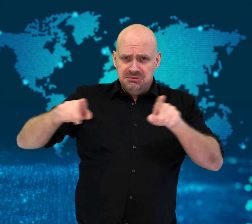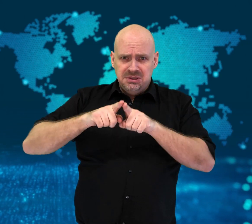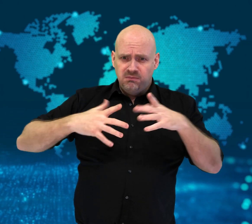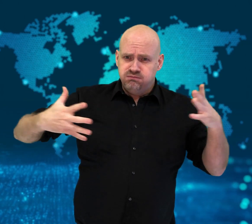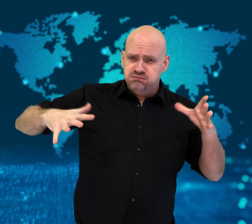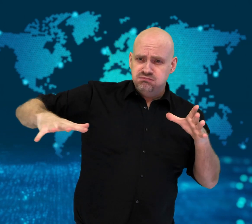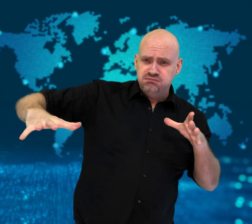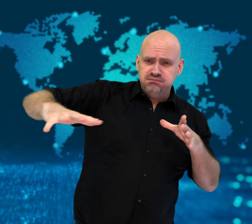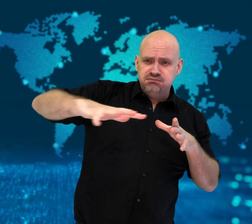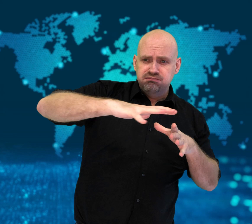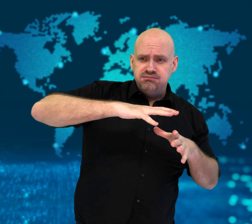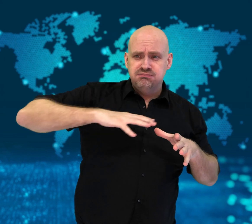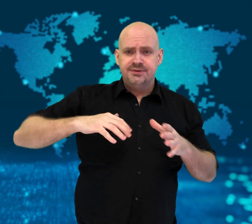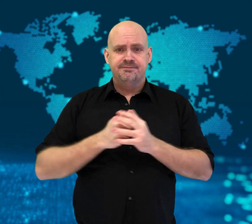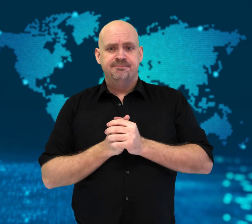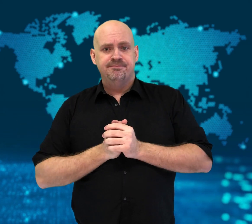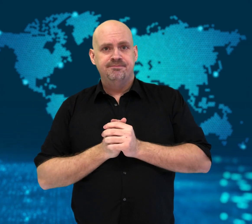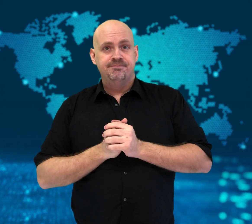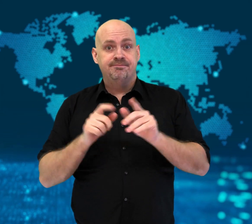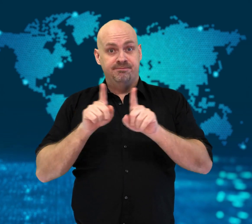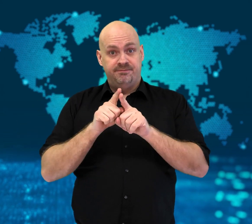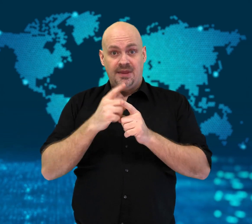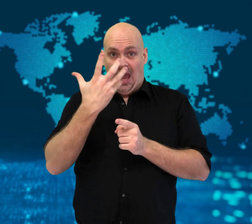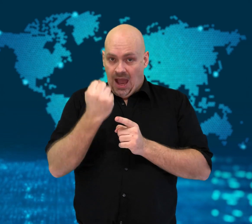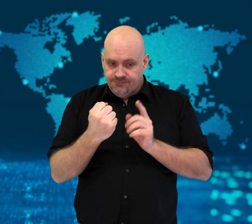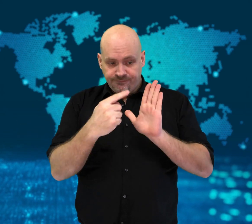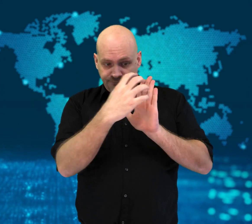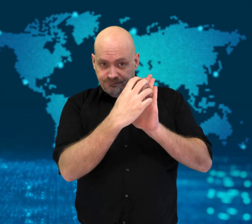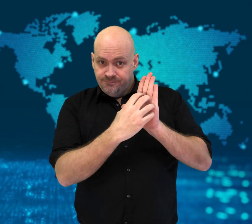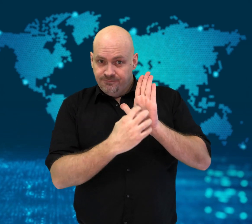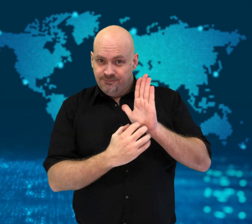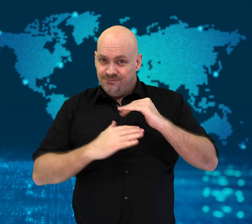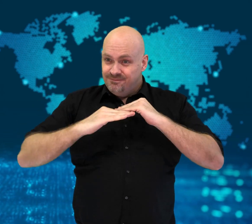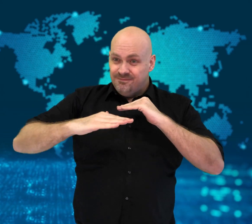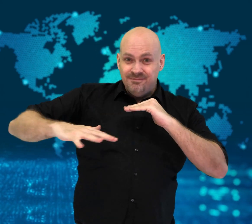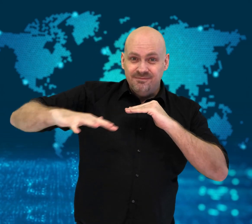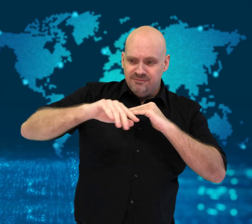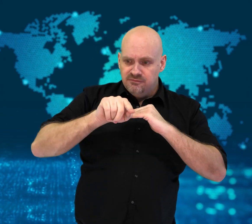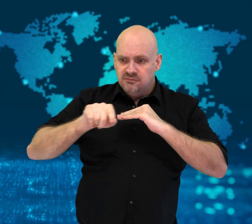Some land plots are within protected areas,